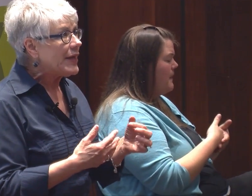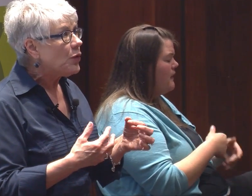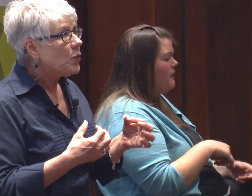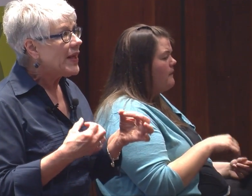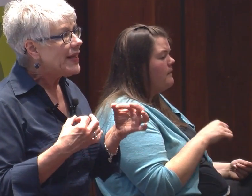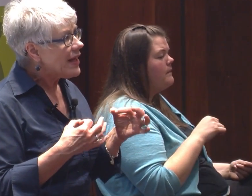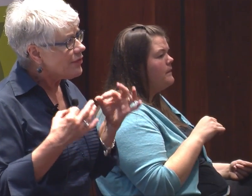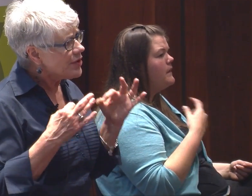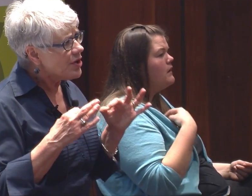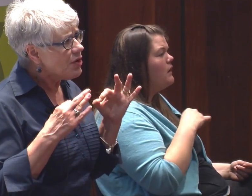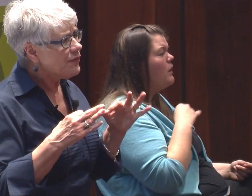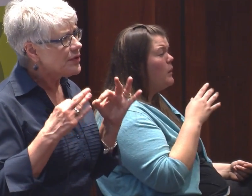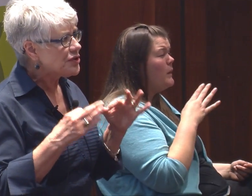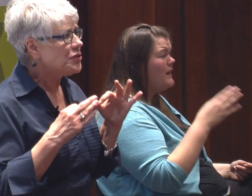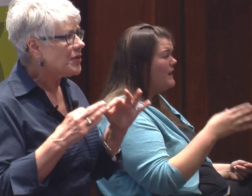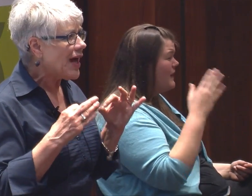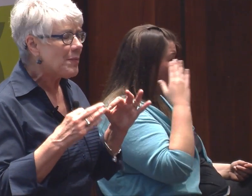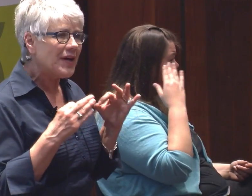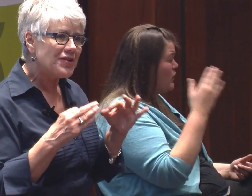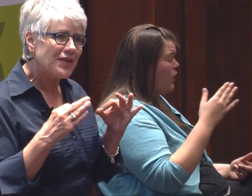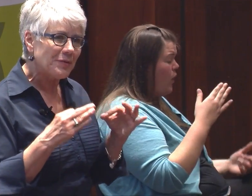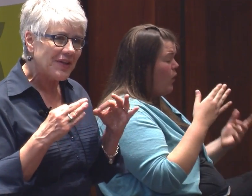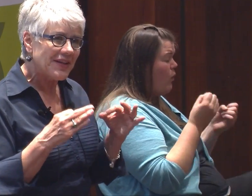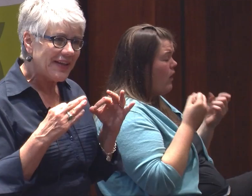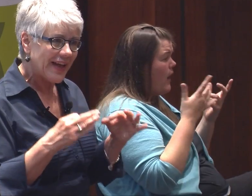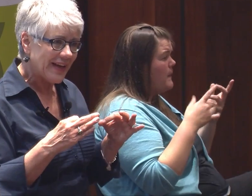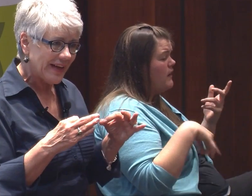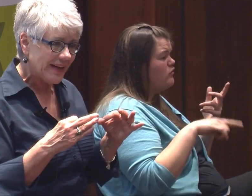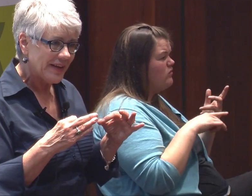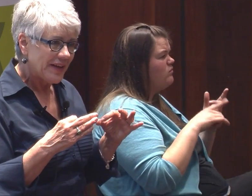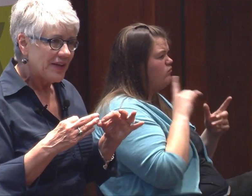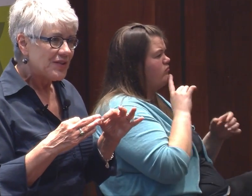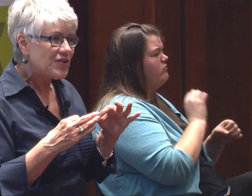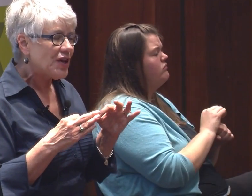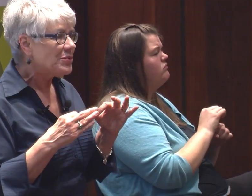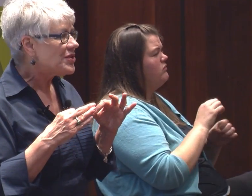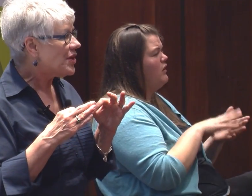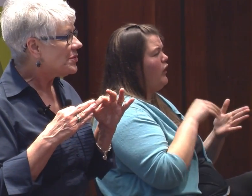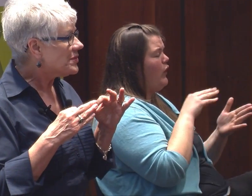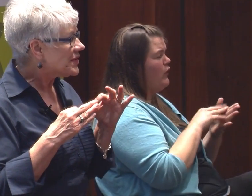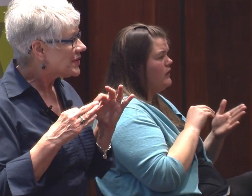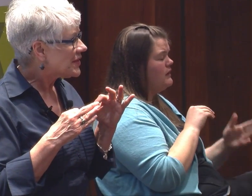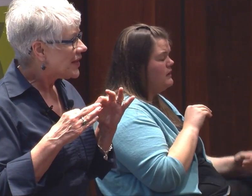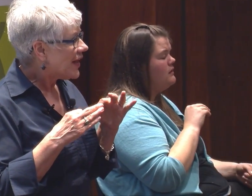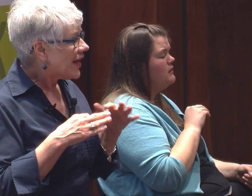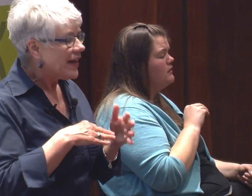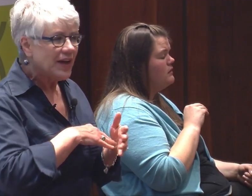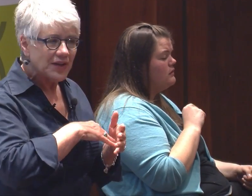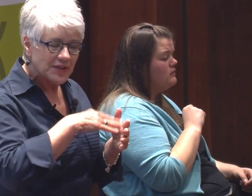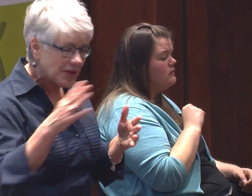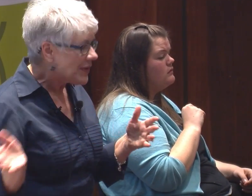And we never know for sure how much they're really getting, so don't, don't